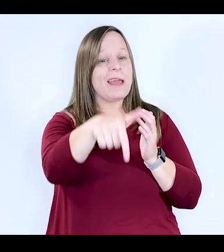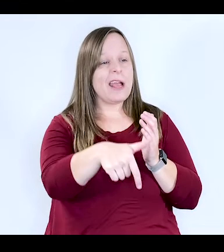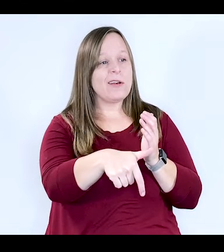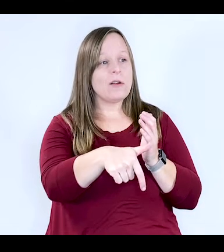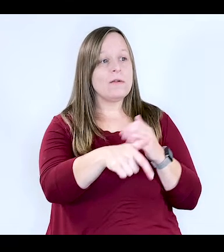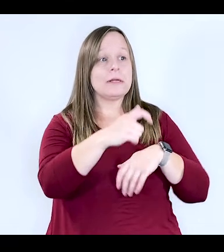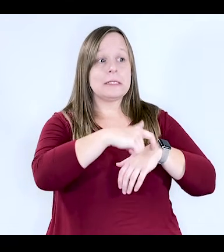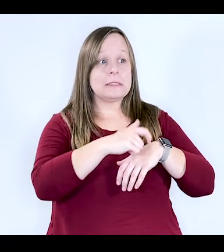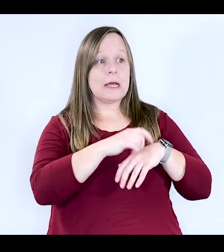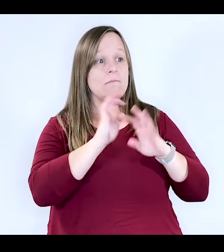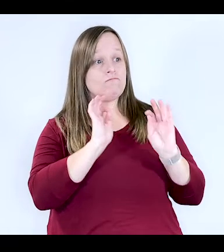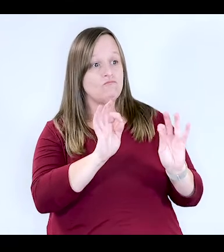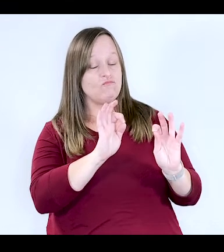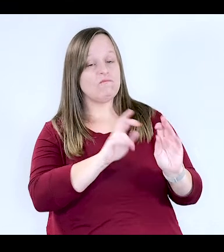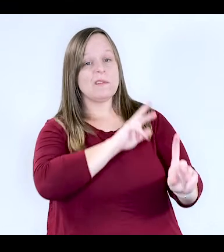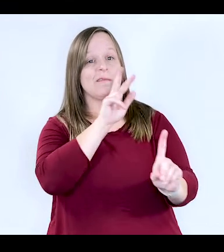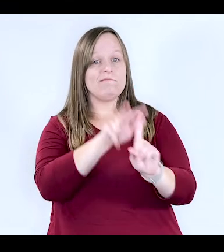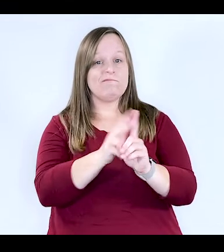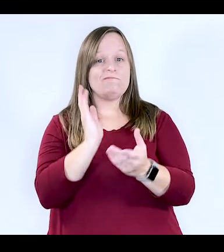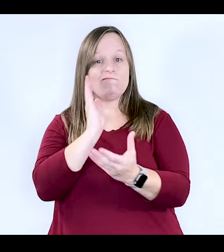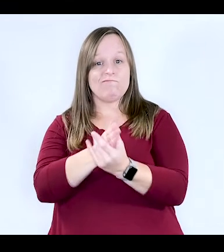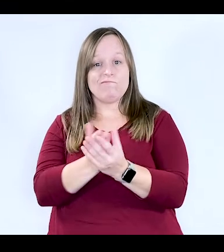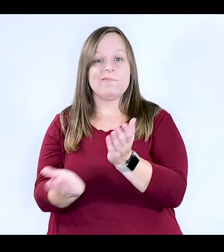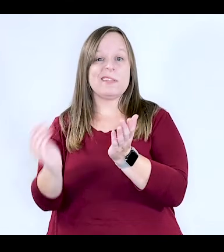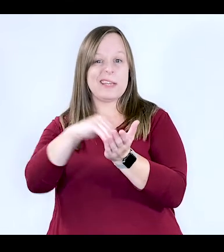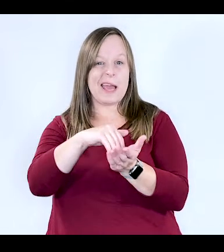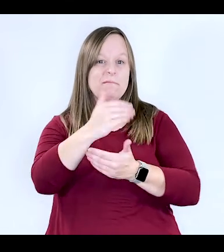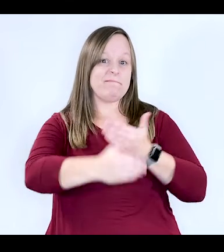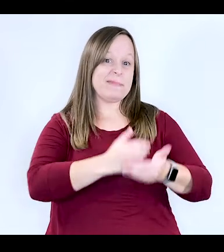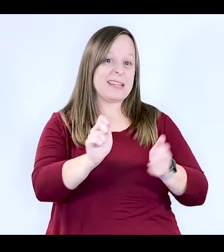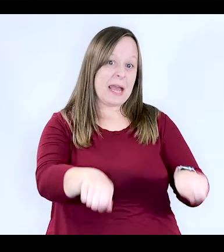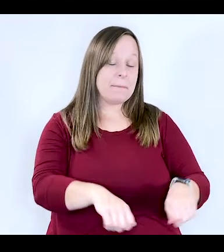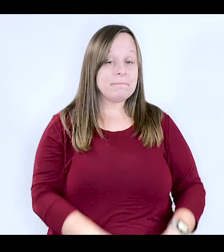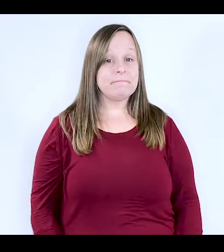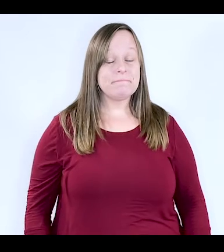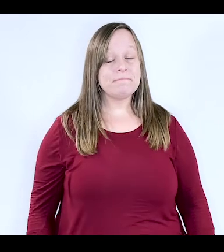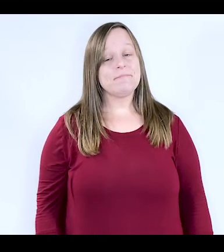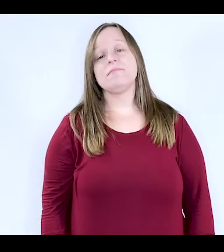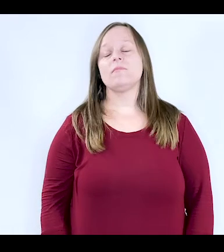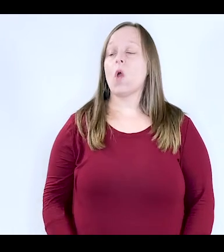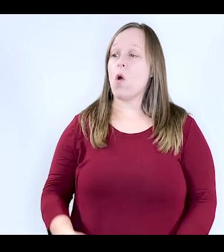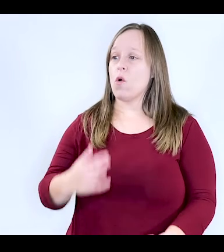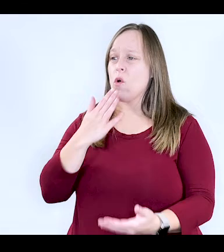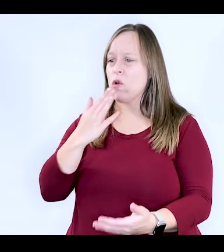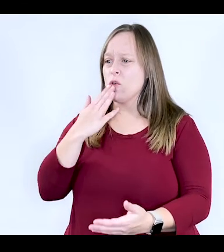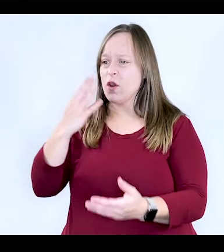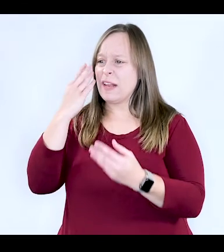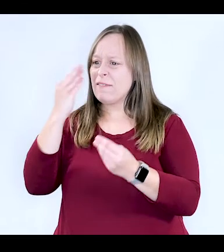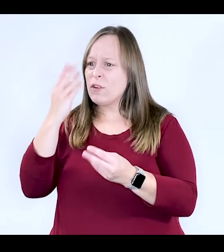be that the time is right we can always file another petition and go through the process again. That's really great information